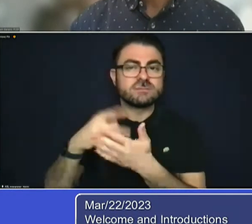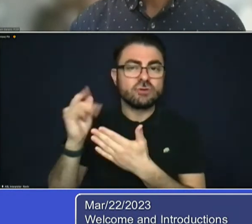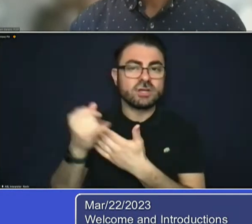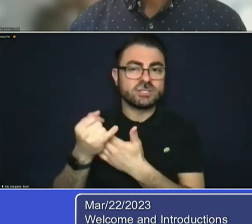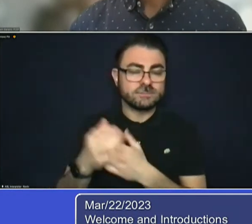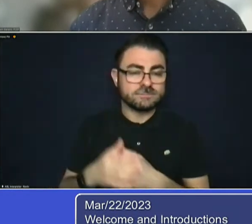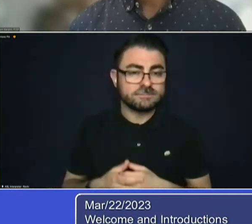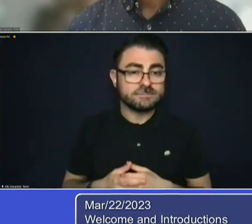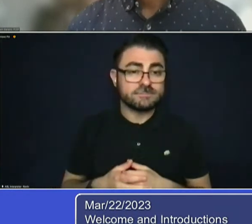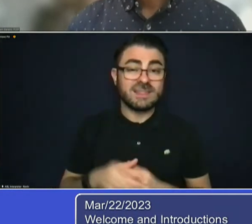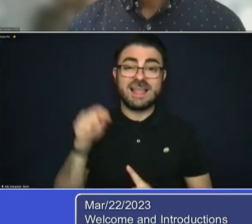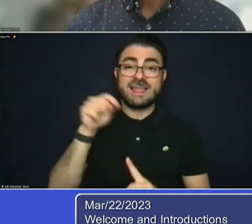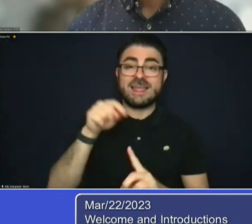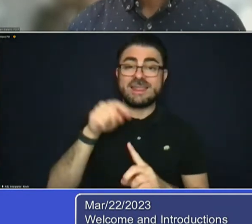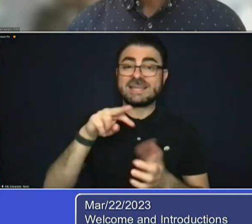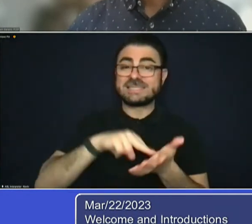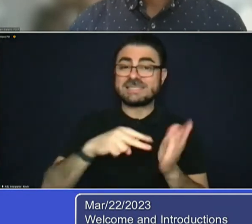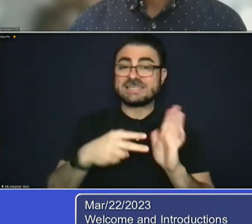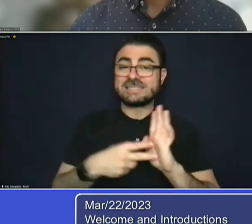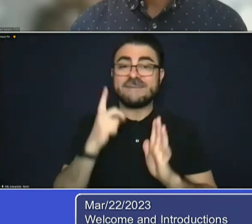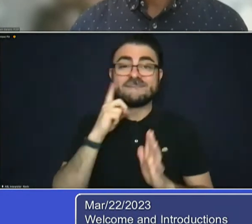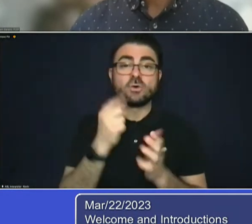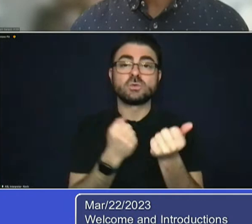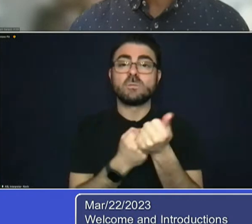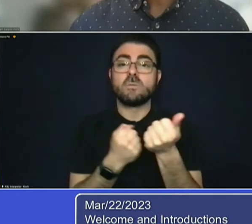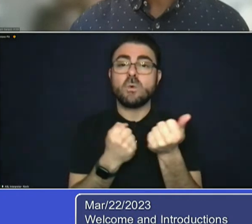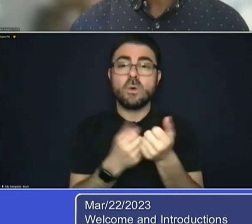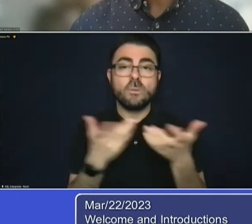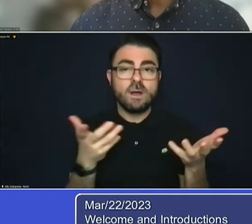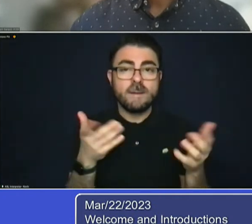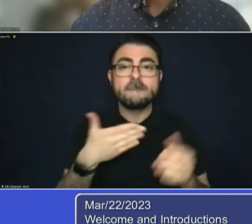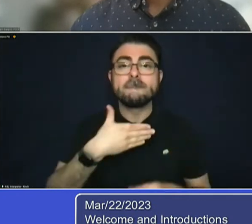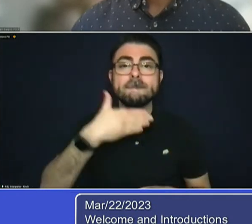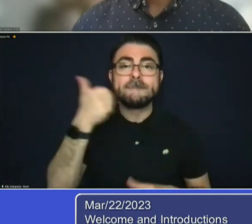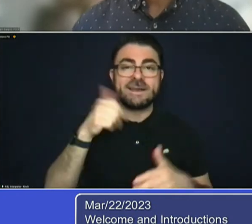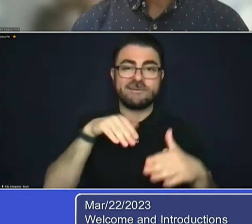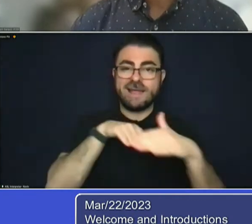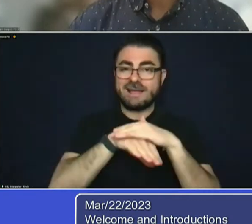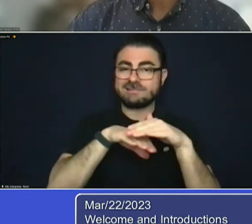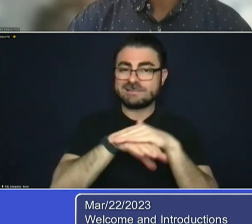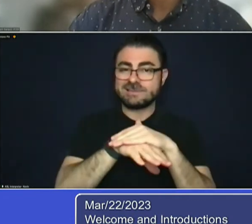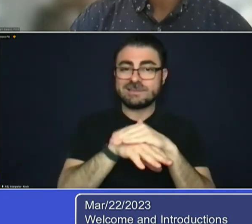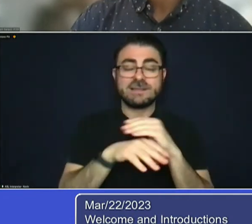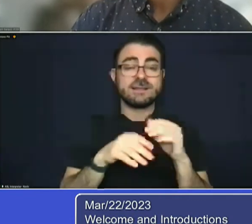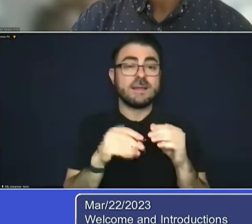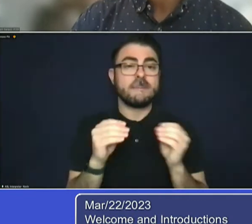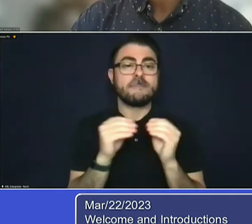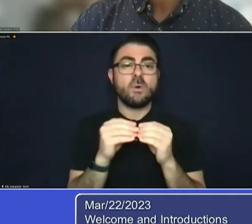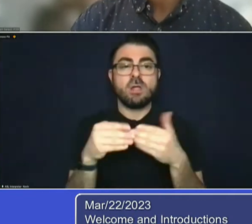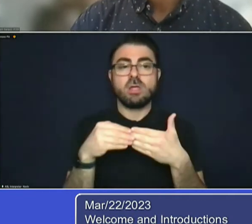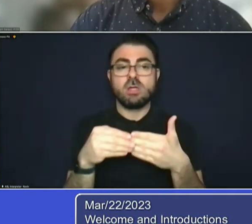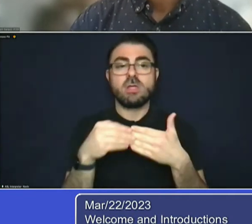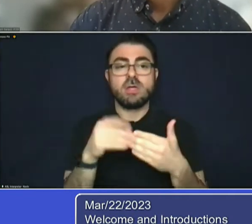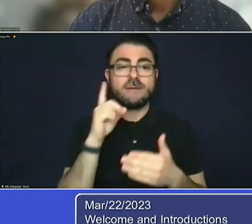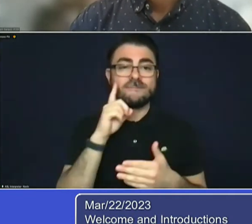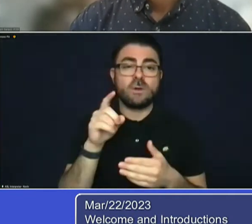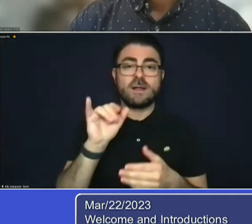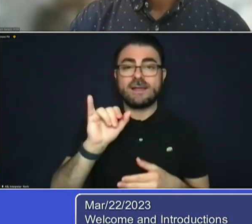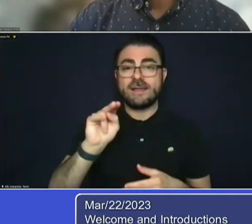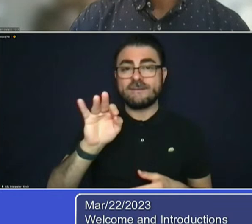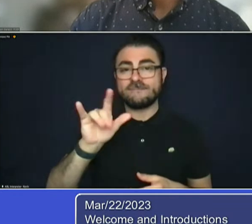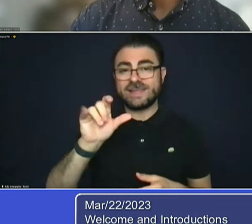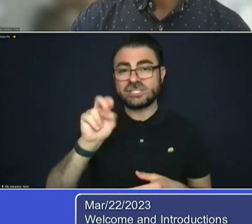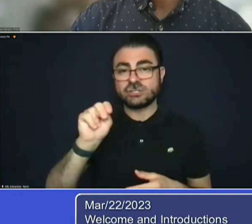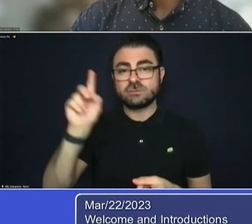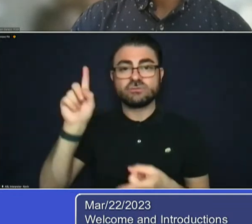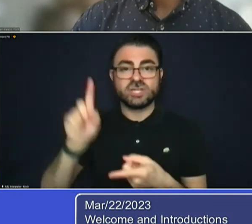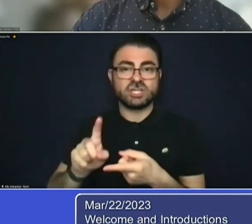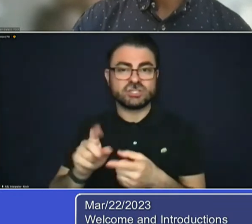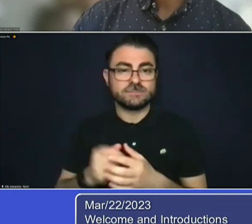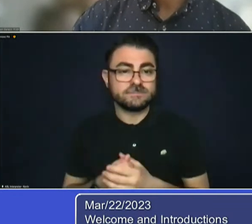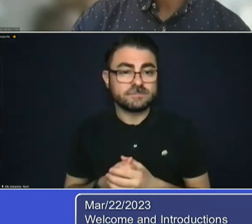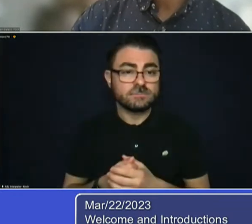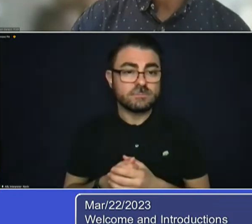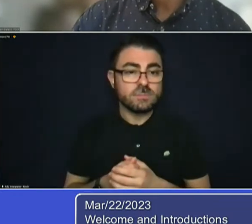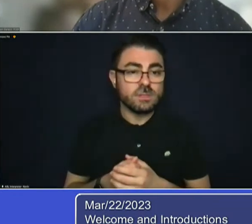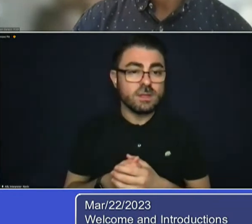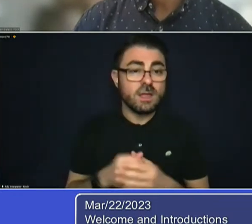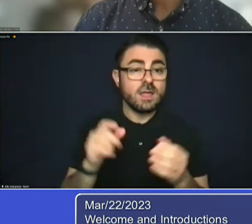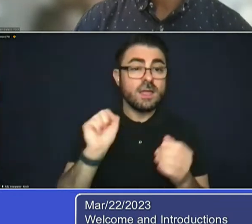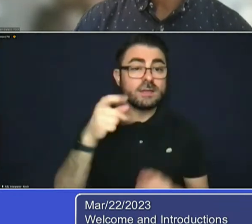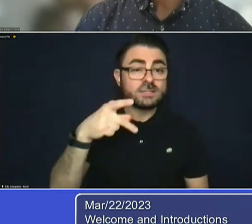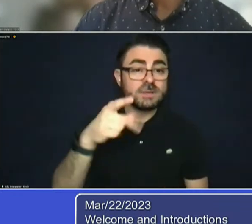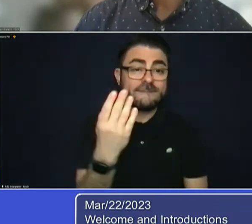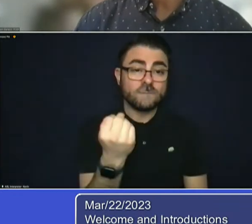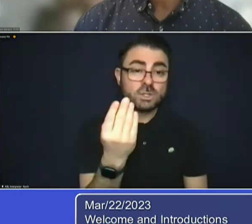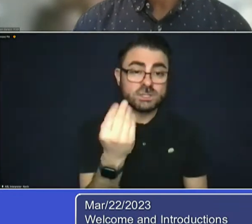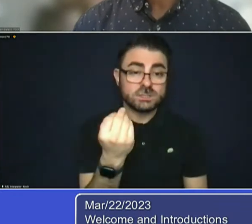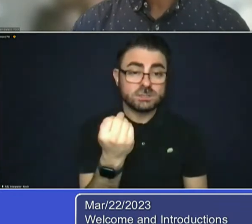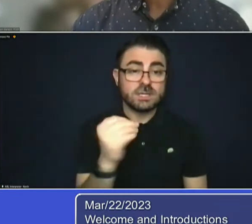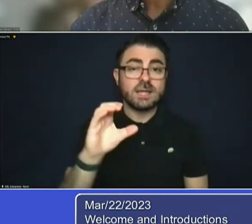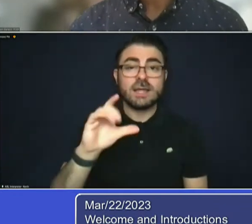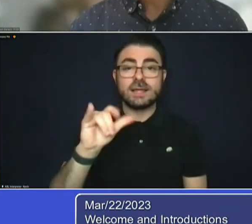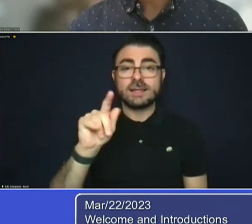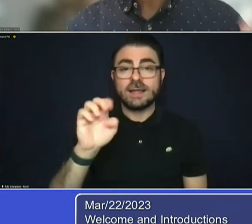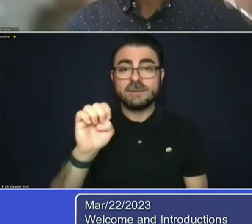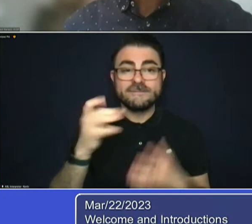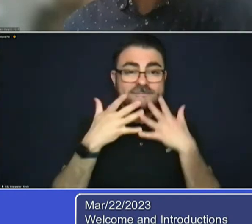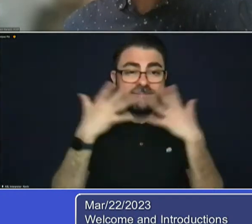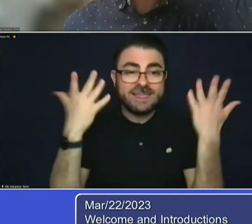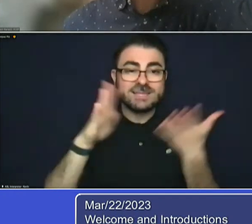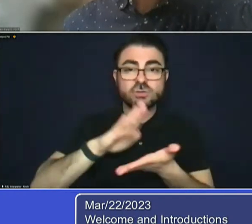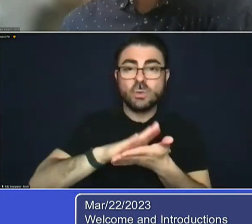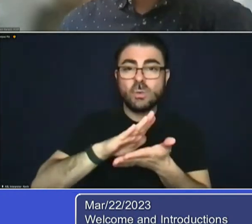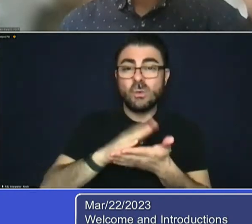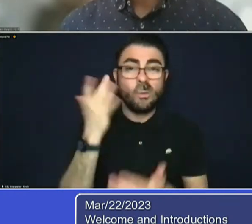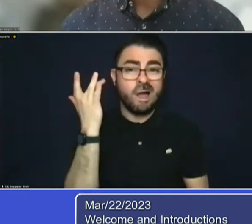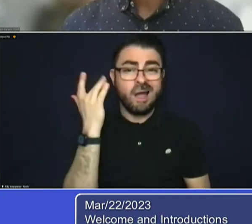AS BUSINESSES ACCESS LOW COST